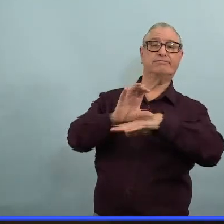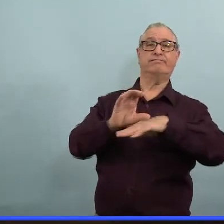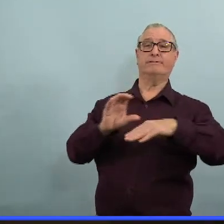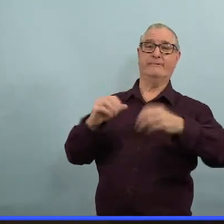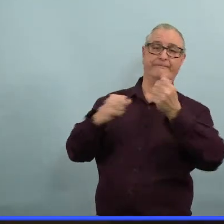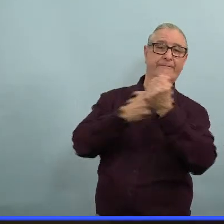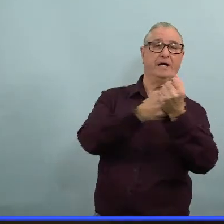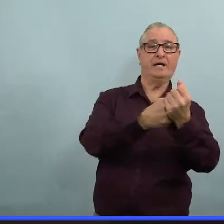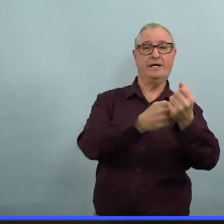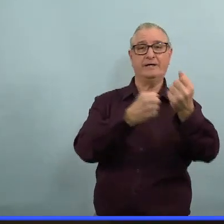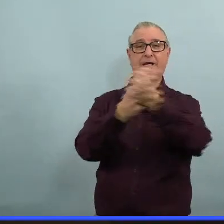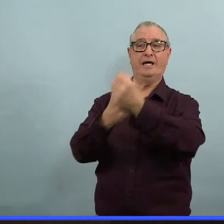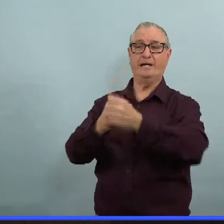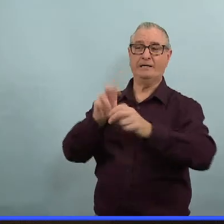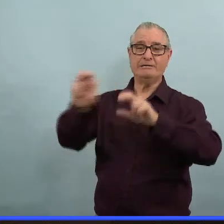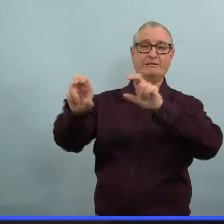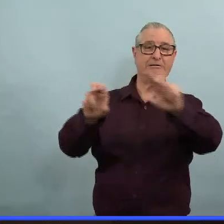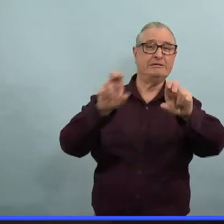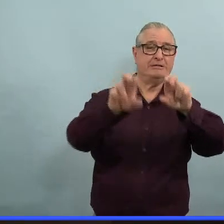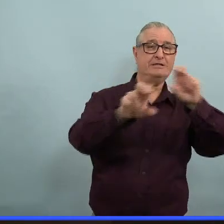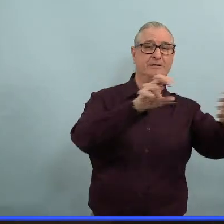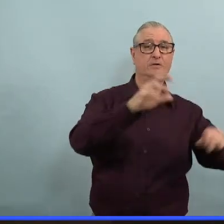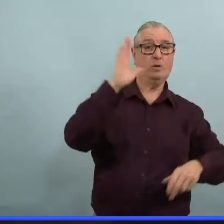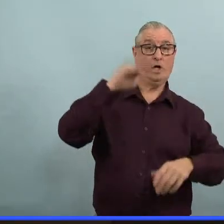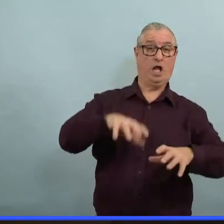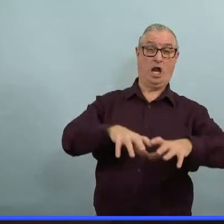they would like to know why their house hasn't their